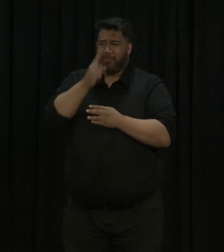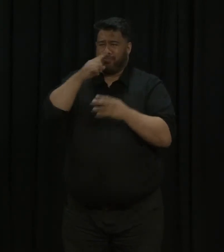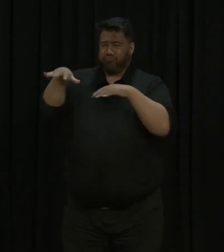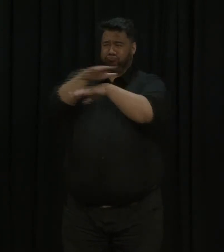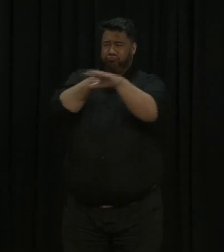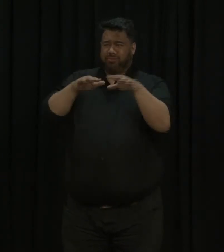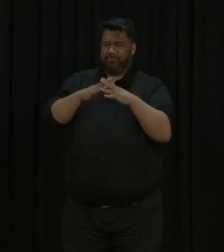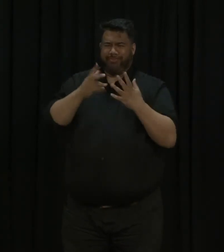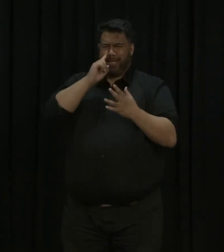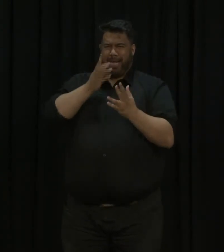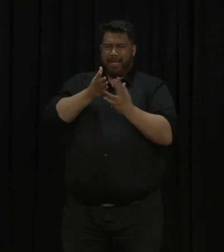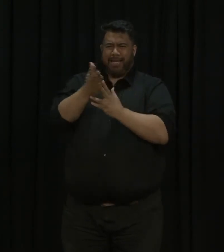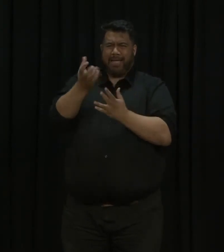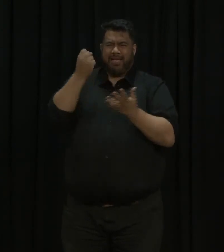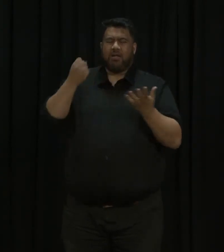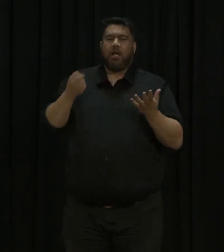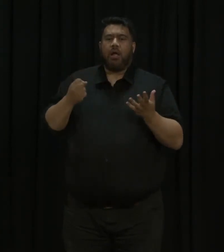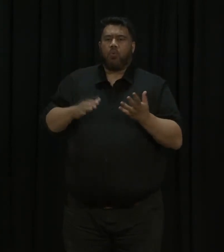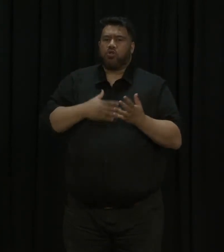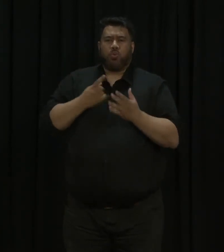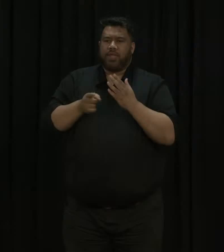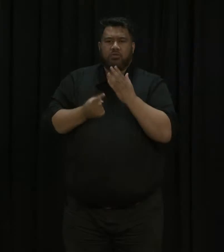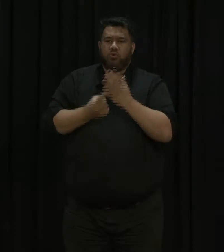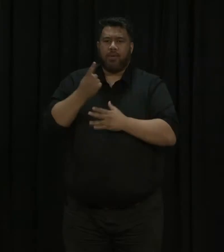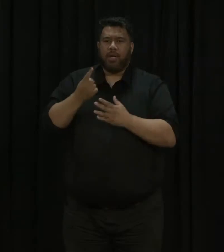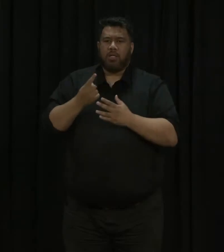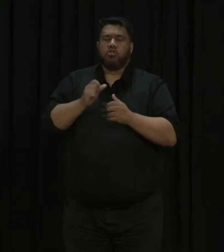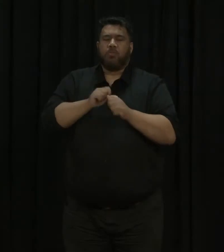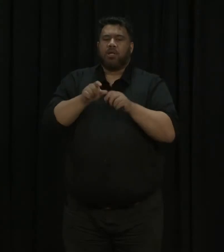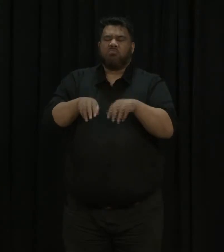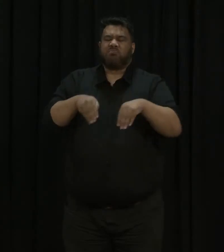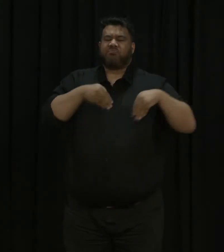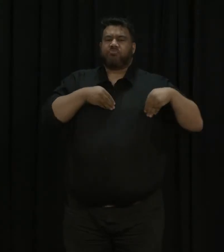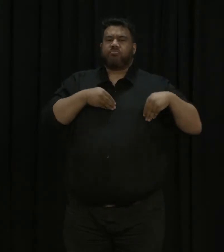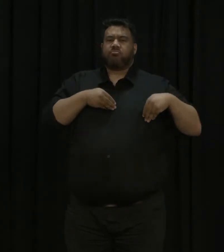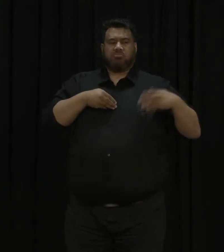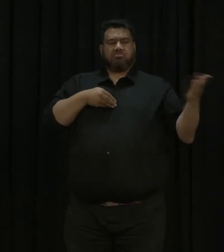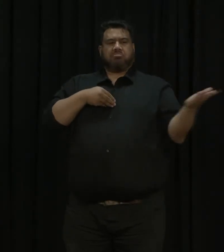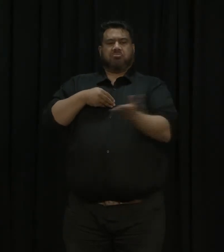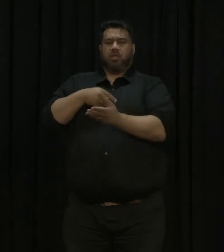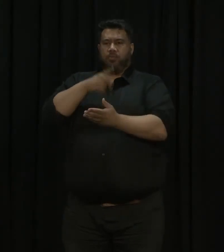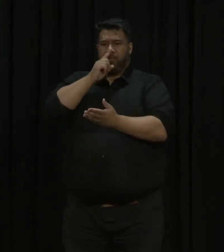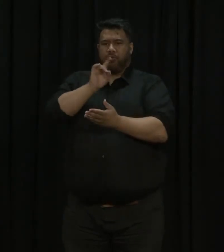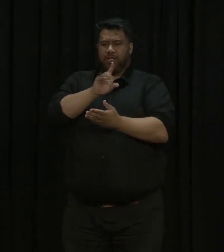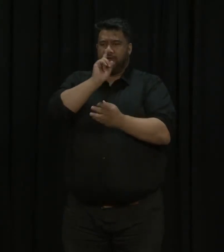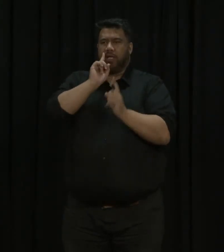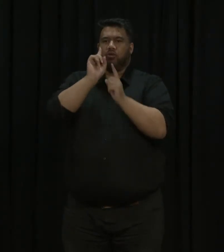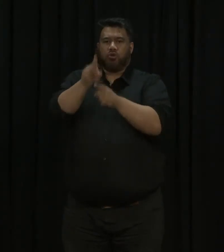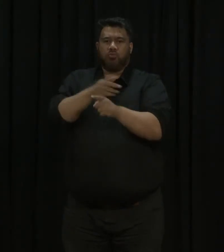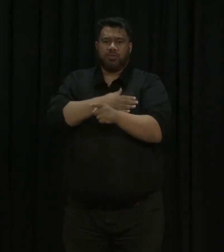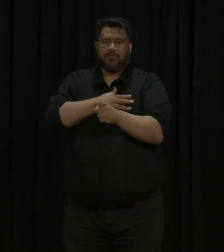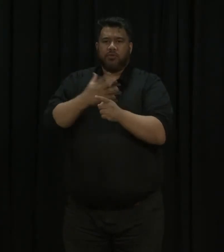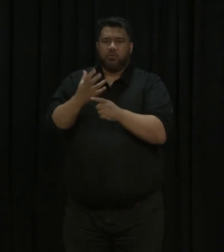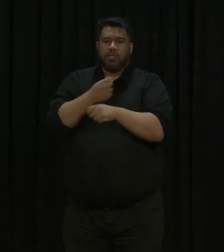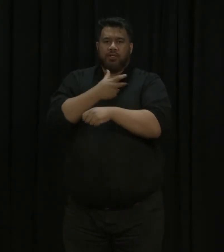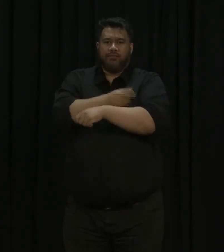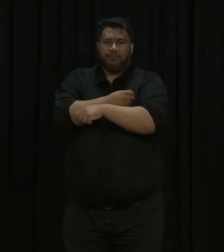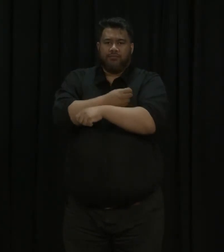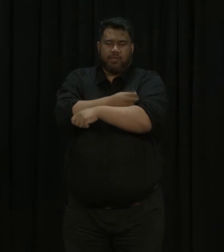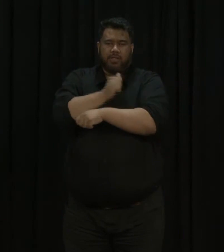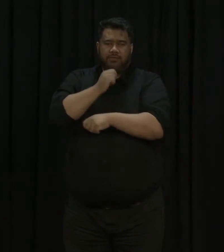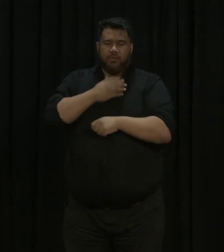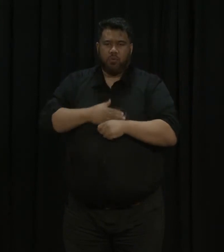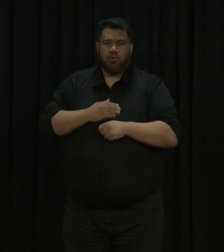presenting --